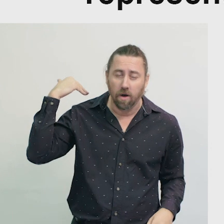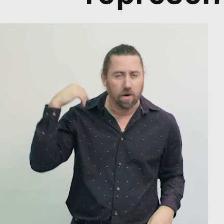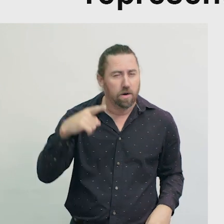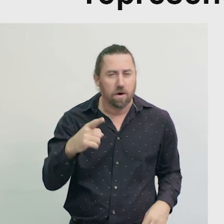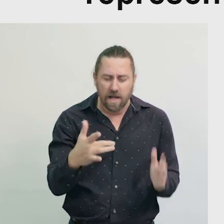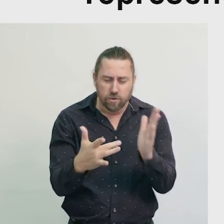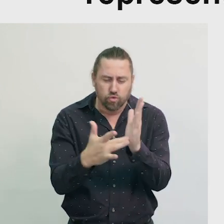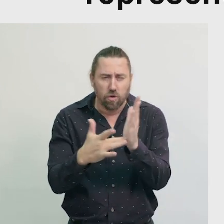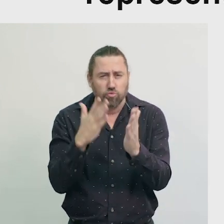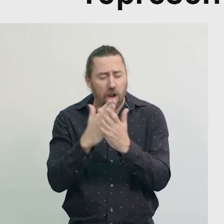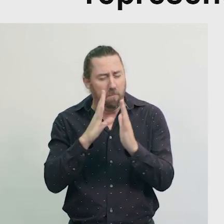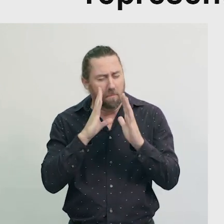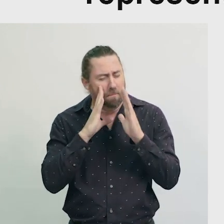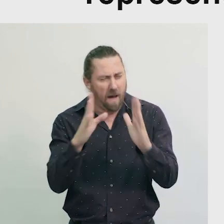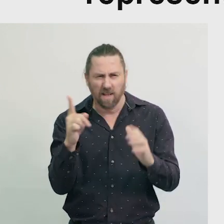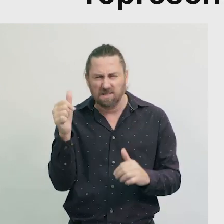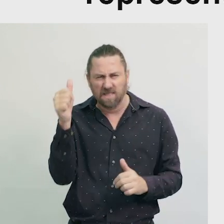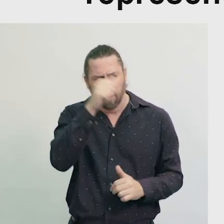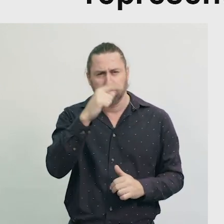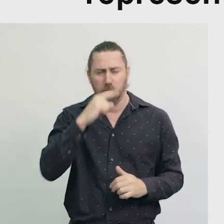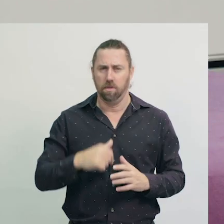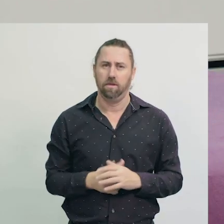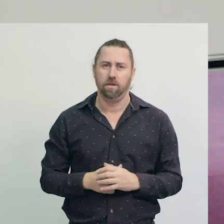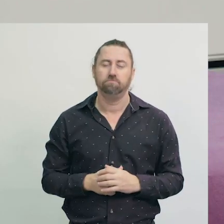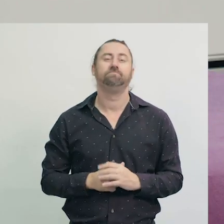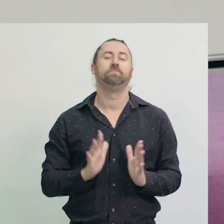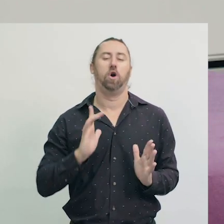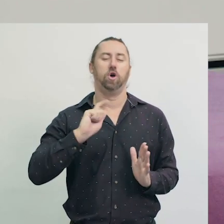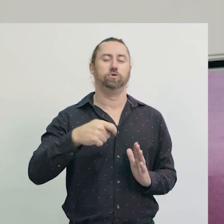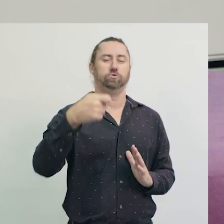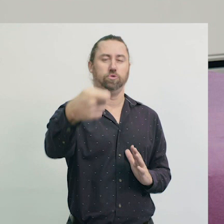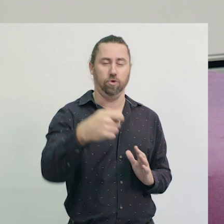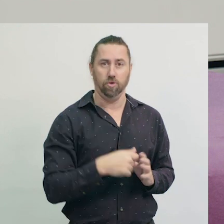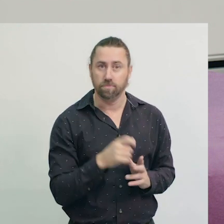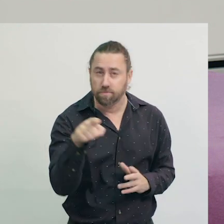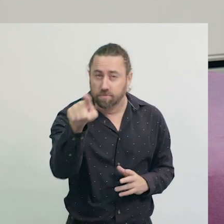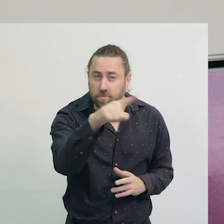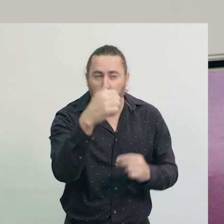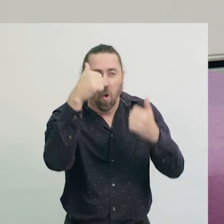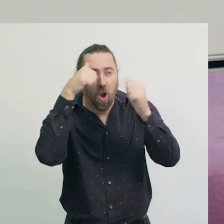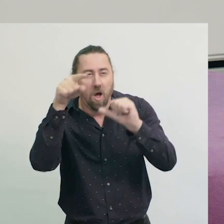and represent a significant technological achievement. Now it’s your turn. Do you know anyone who can remember